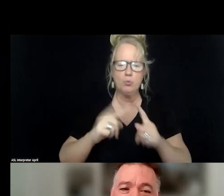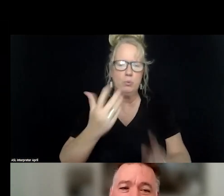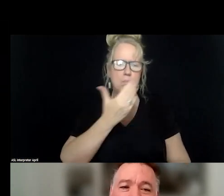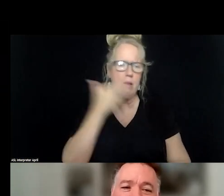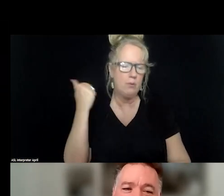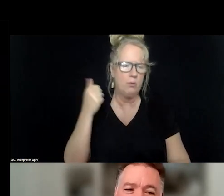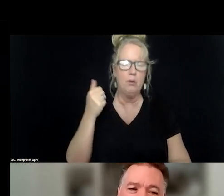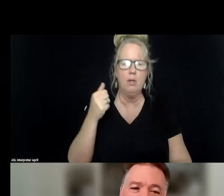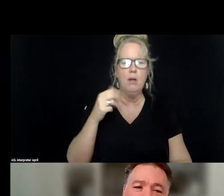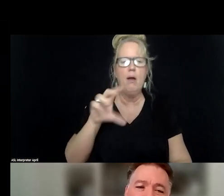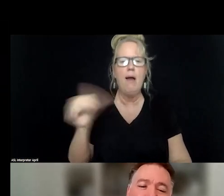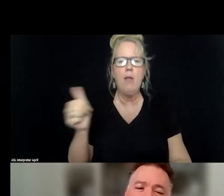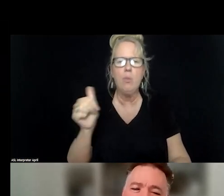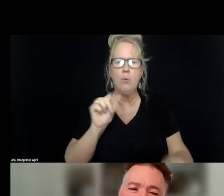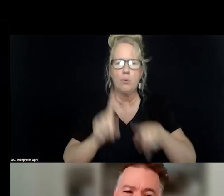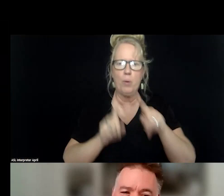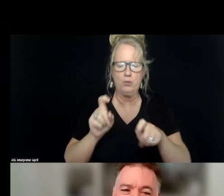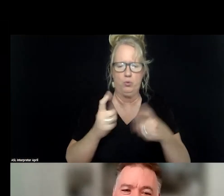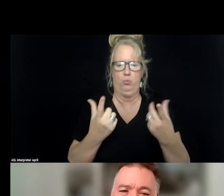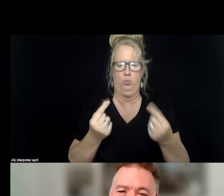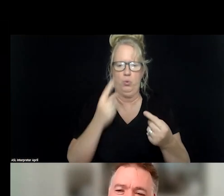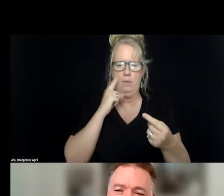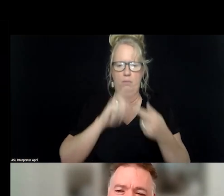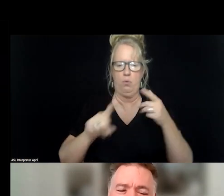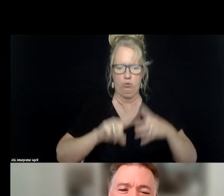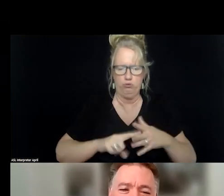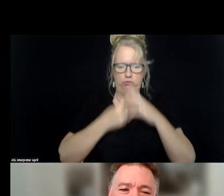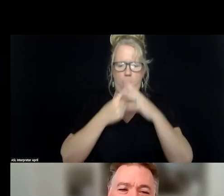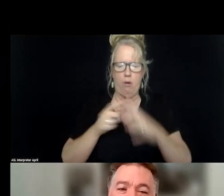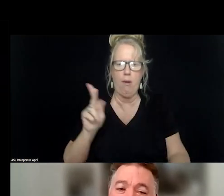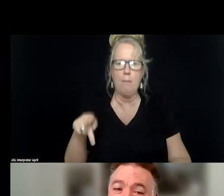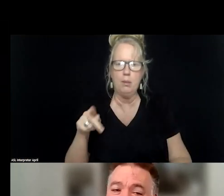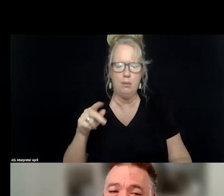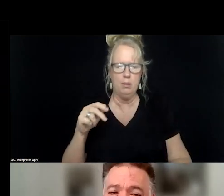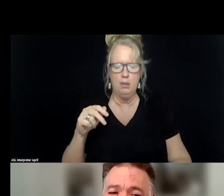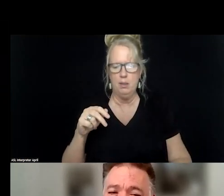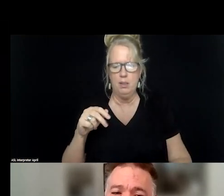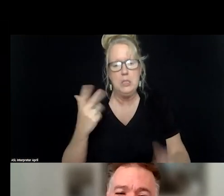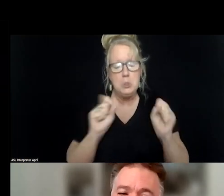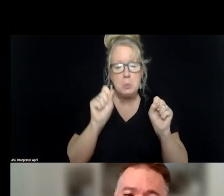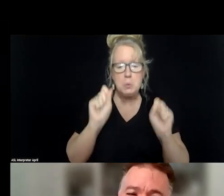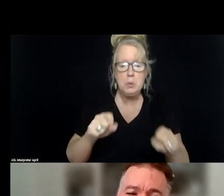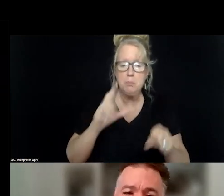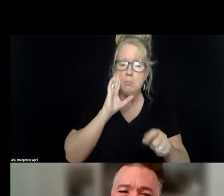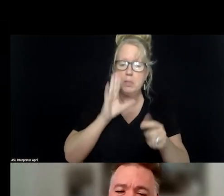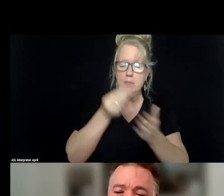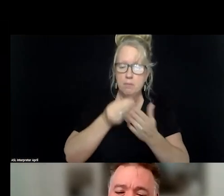THE OTHER QUESTION IS WHAT CAN WE DO FOR START UP? COULD BE THAT YOU HAVE FUNDING SITTING IN YOUR GENERAL FUND.